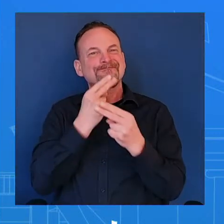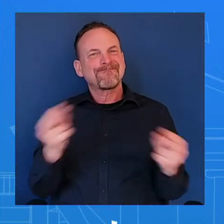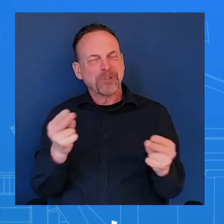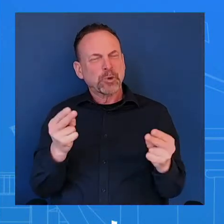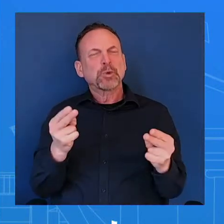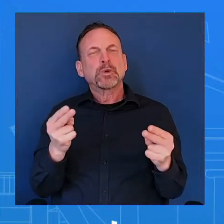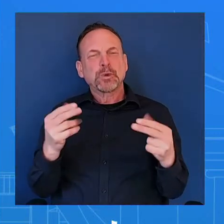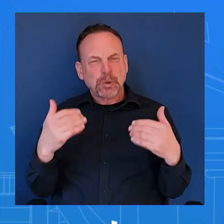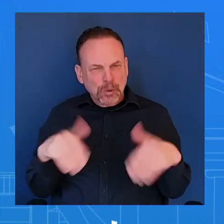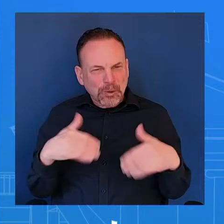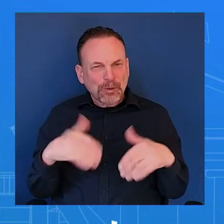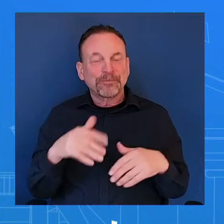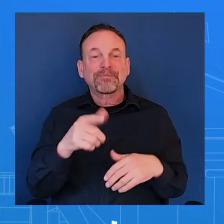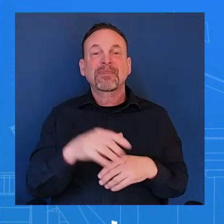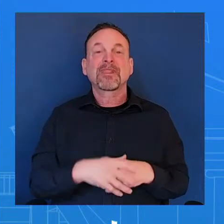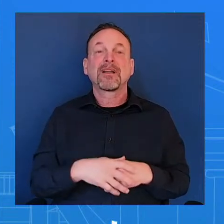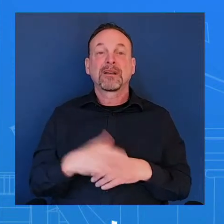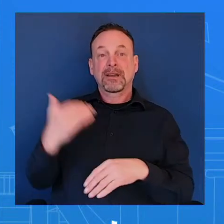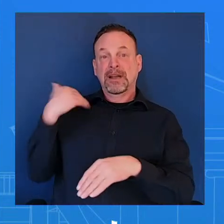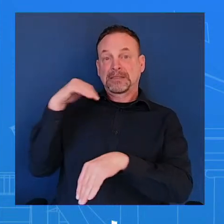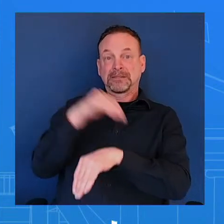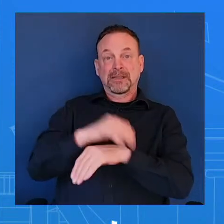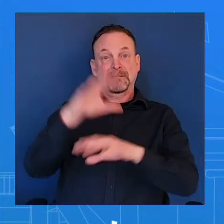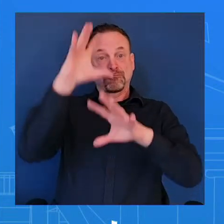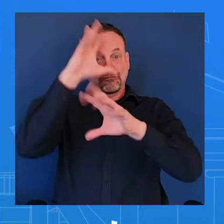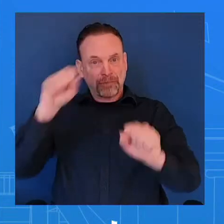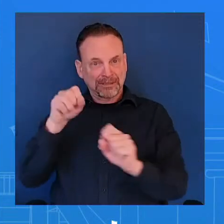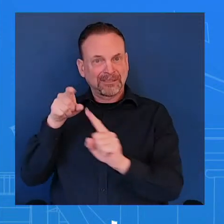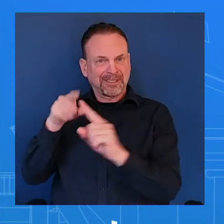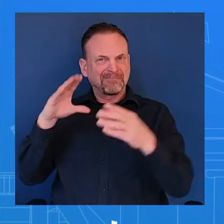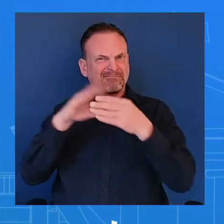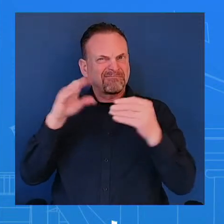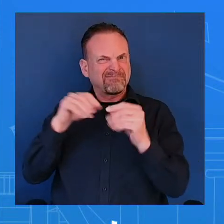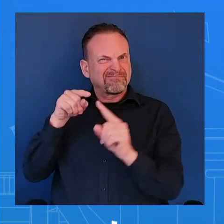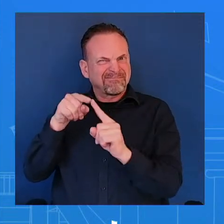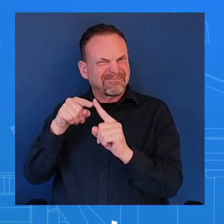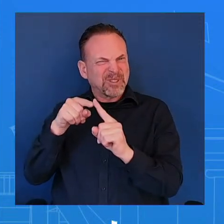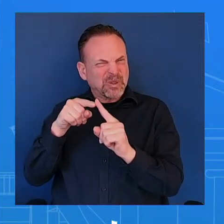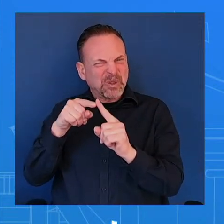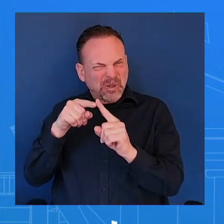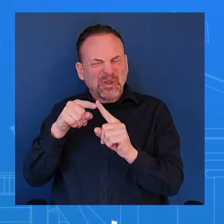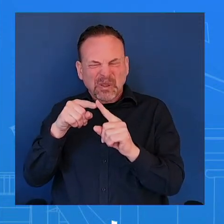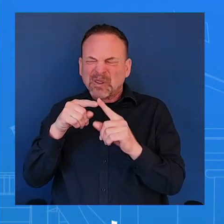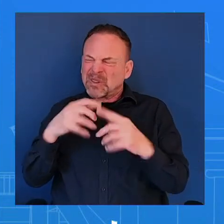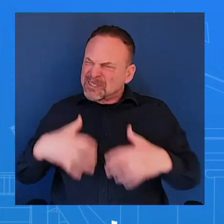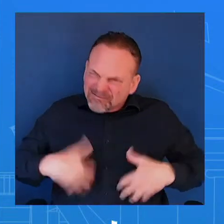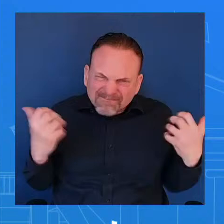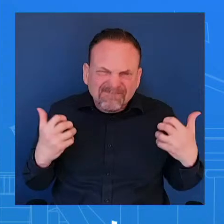He -- it is -- he's outraged, and he's heartbroken. We are all heartbroken here by those seven lives lost.